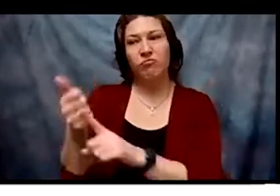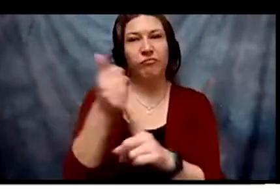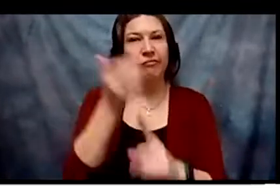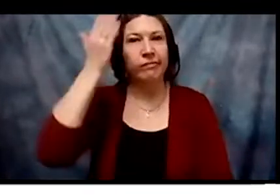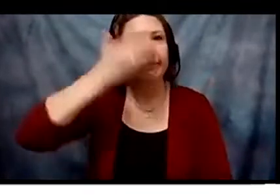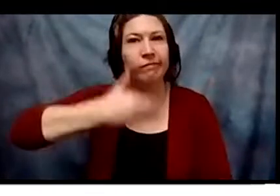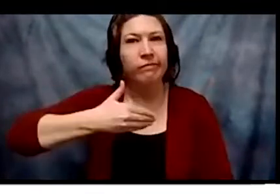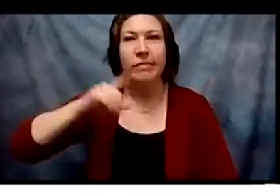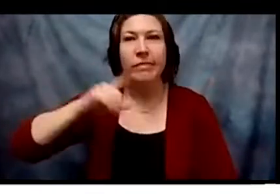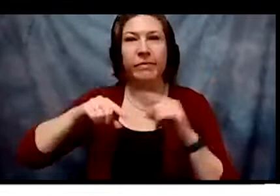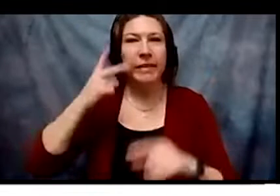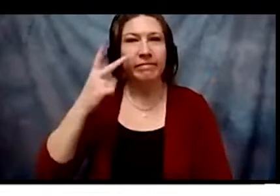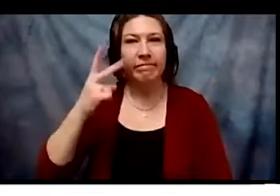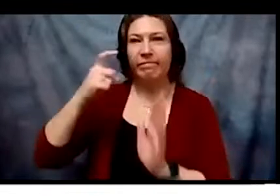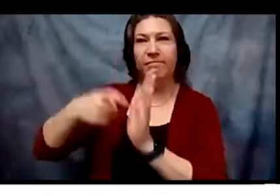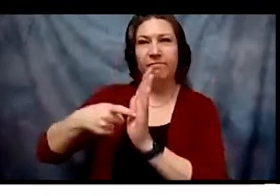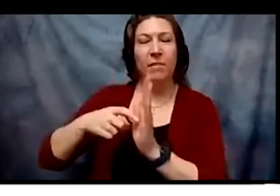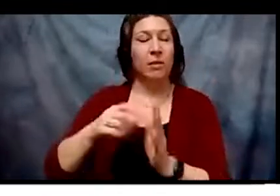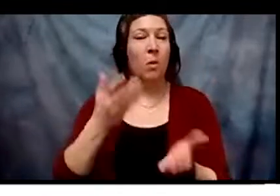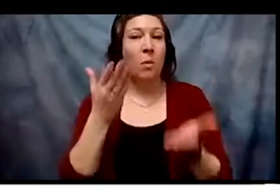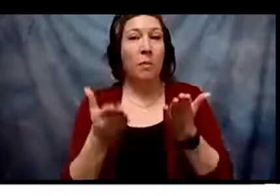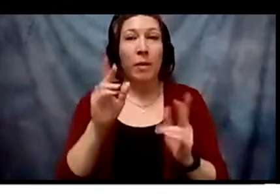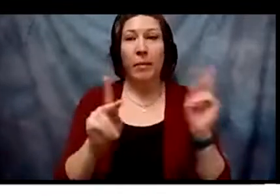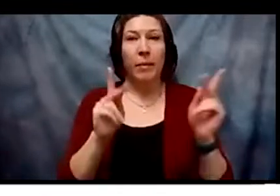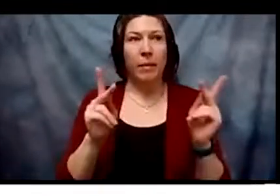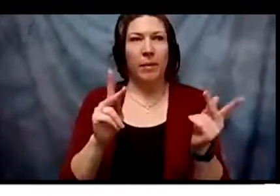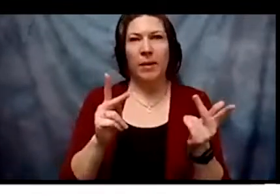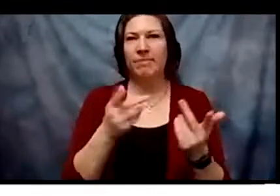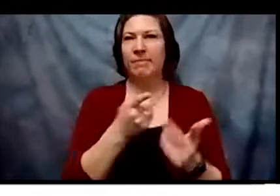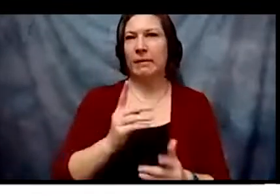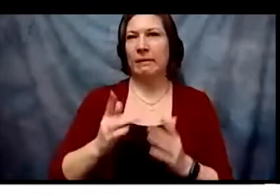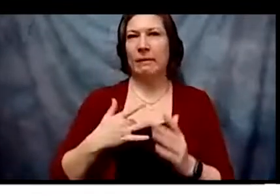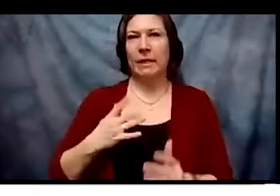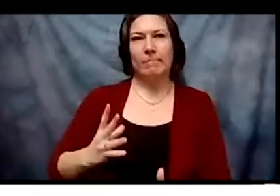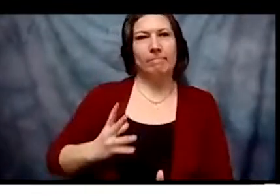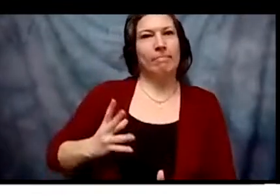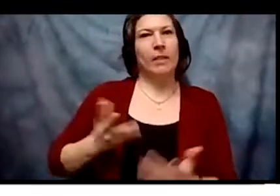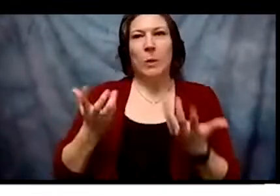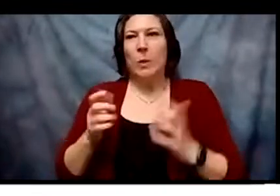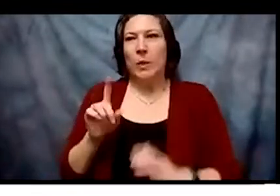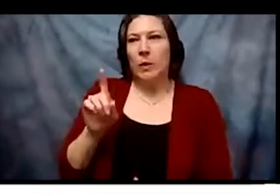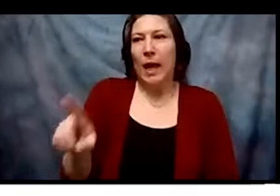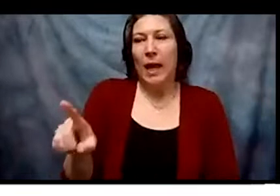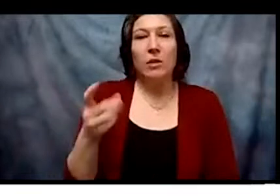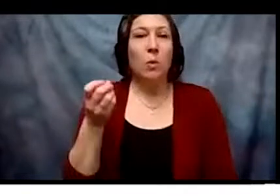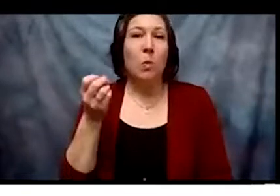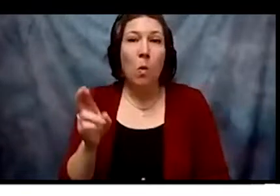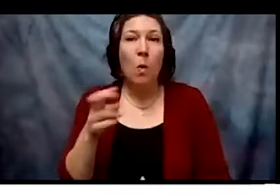and people might be too polite to ask. They're not organized enough for good advocacy,